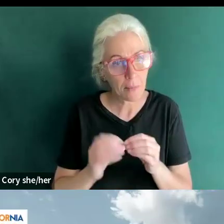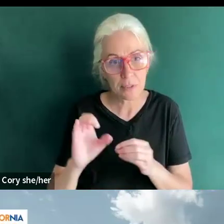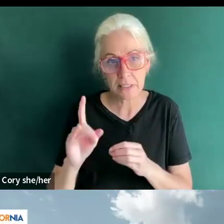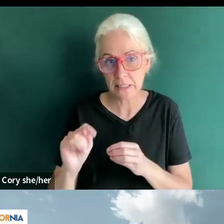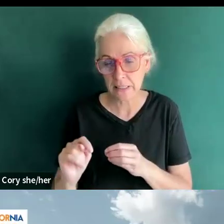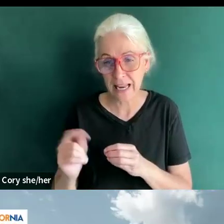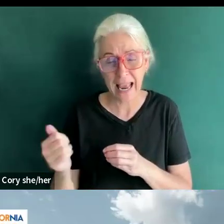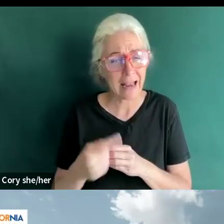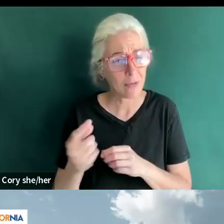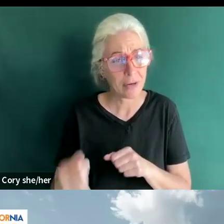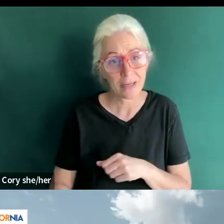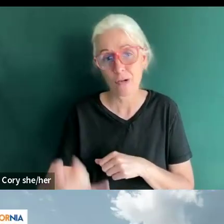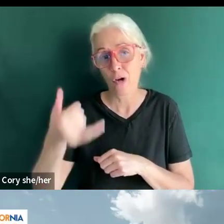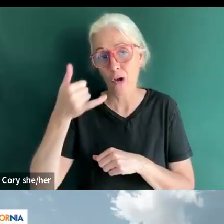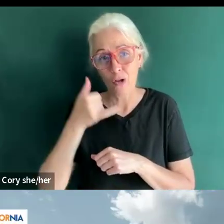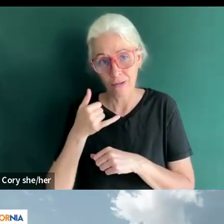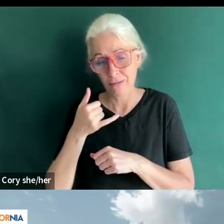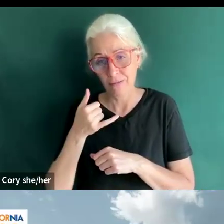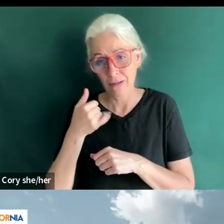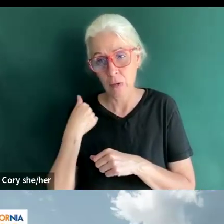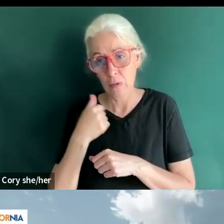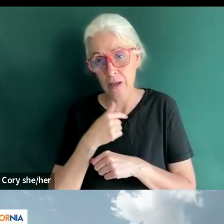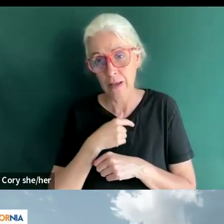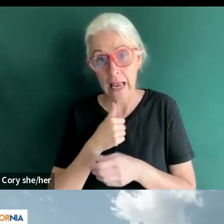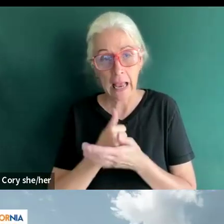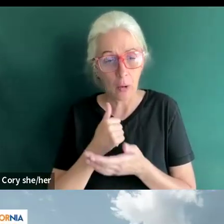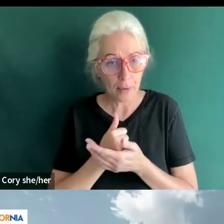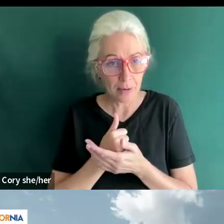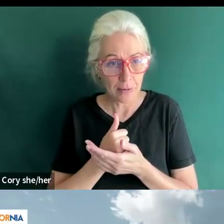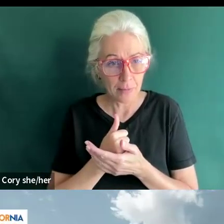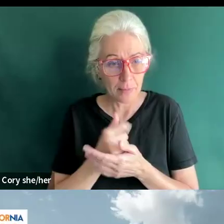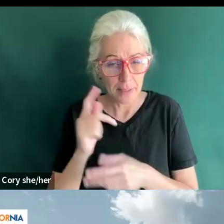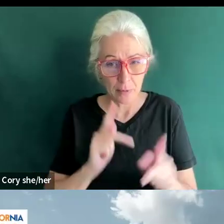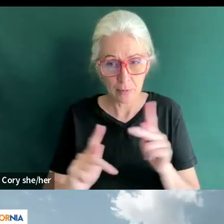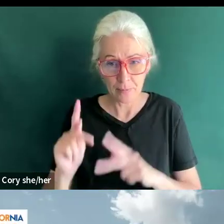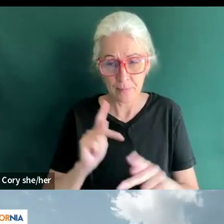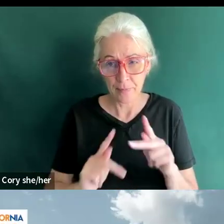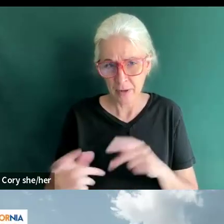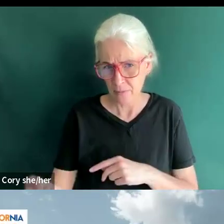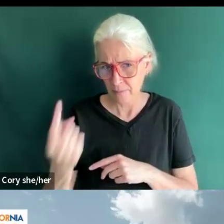that anyone can call our call center. We, we help individuals understand,